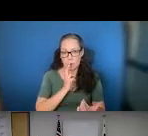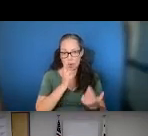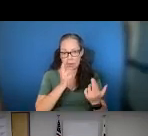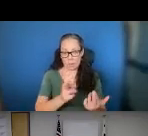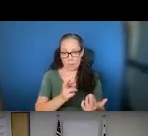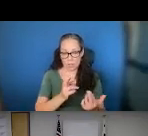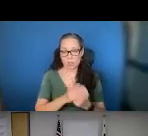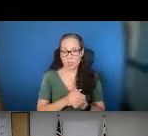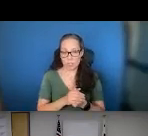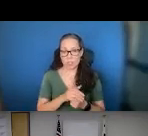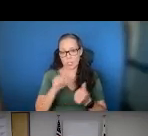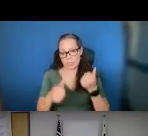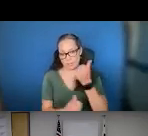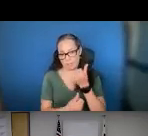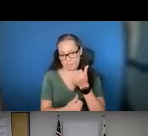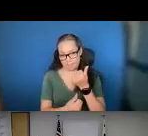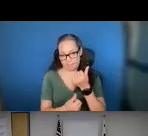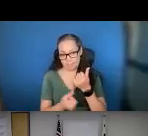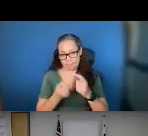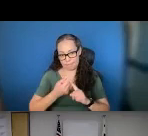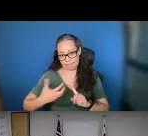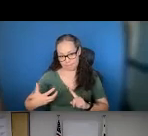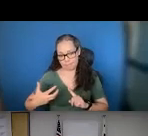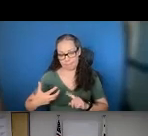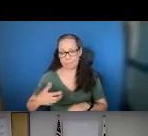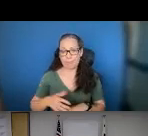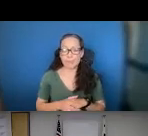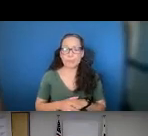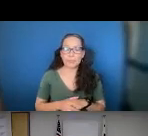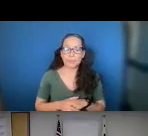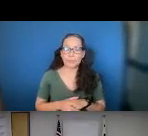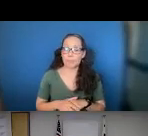sub recommendations the other day so we're gonna um you know if you have that and we're able to